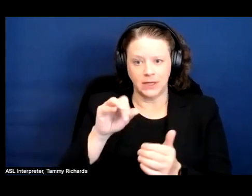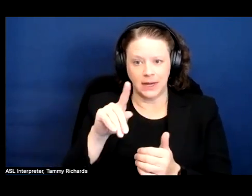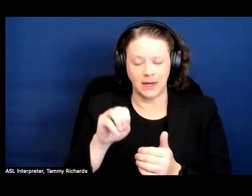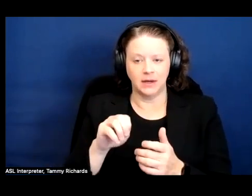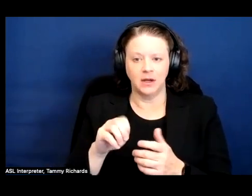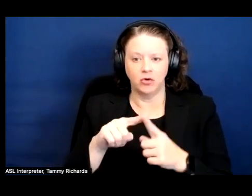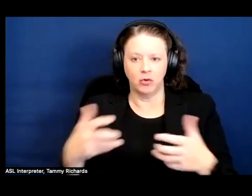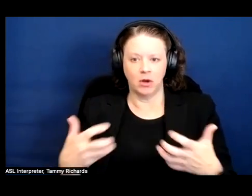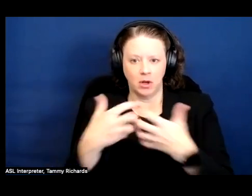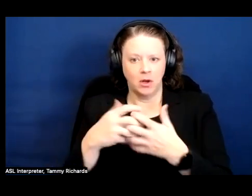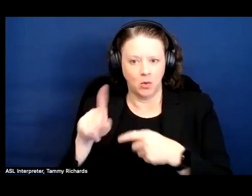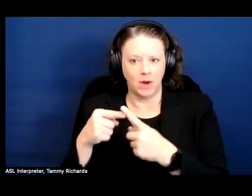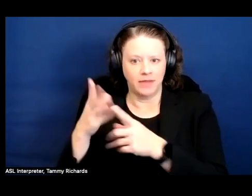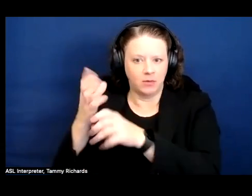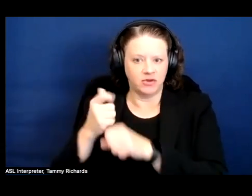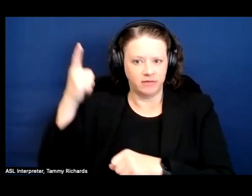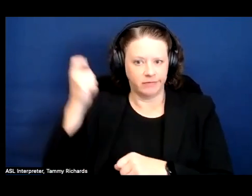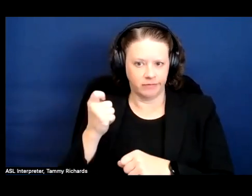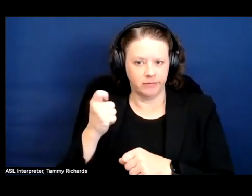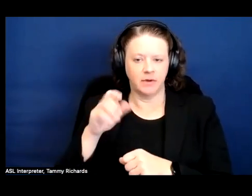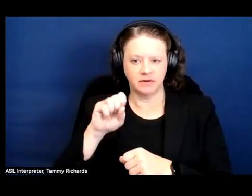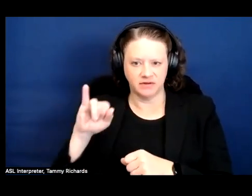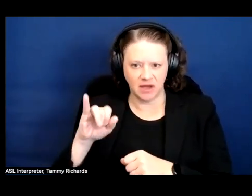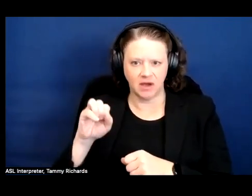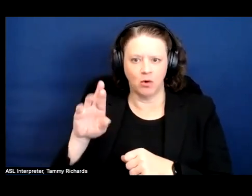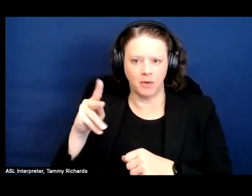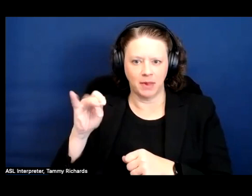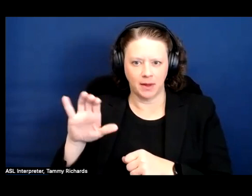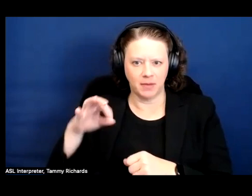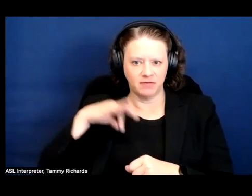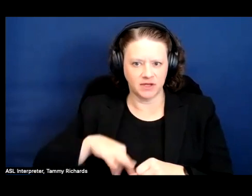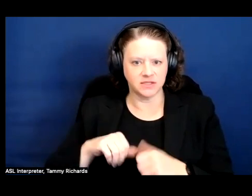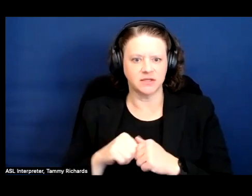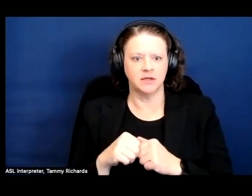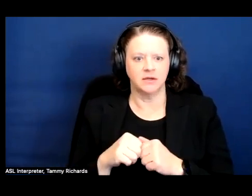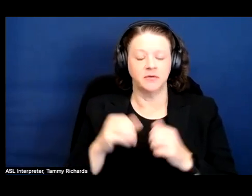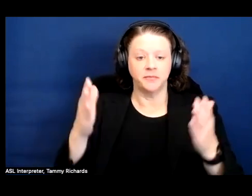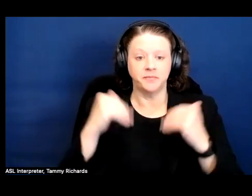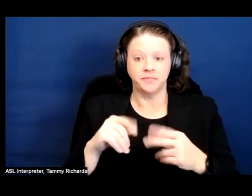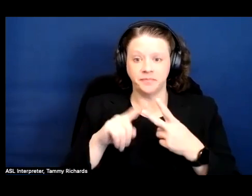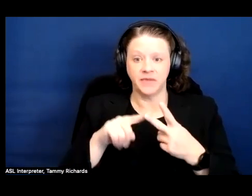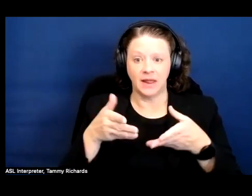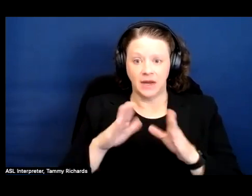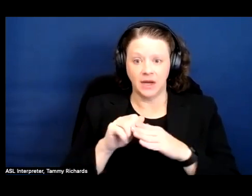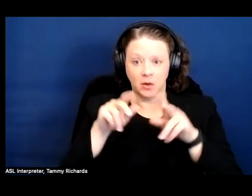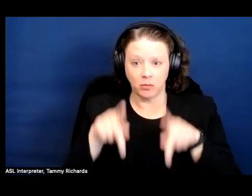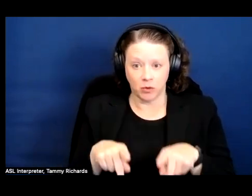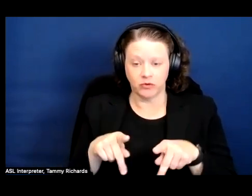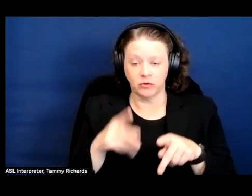For example, a leash requirement on a property may interfere with the ability of a assistance animal